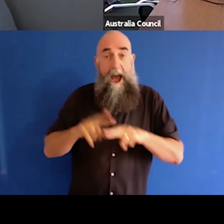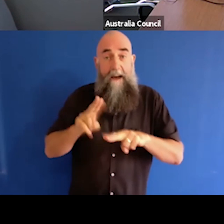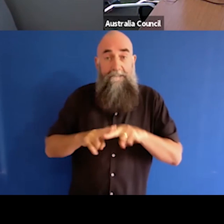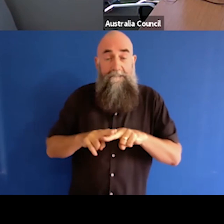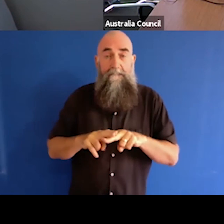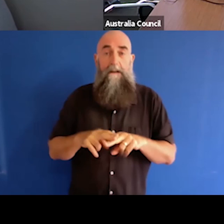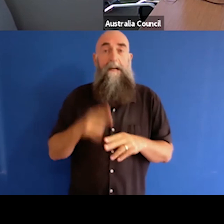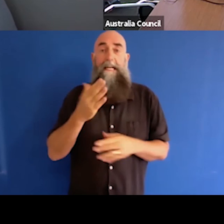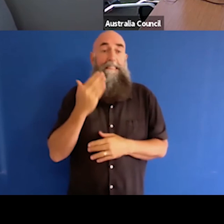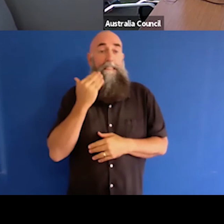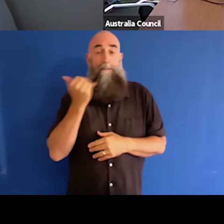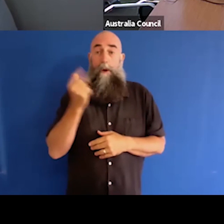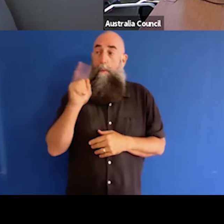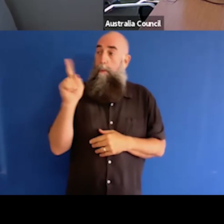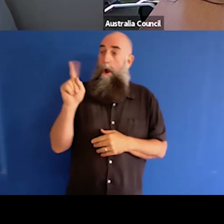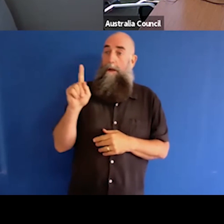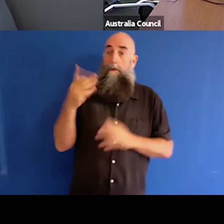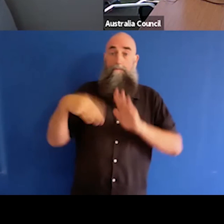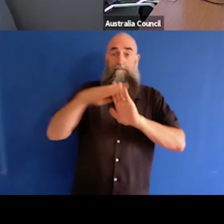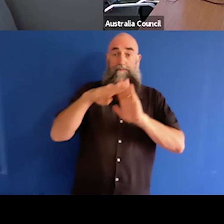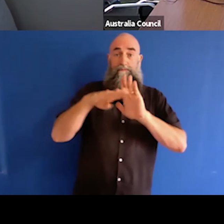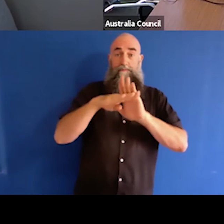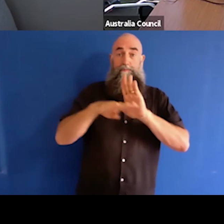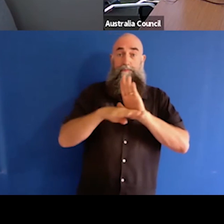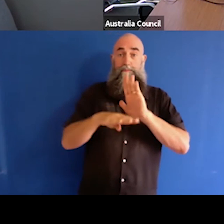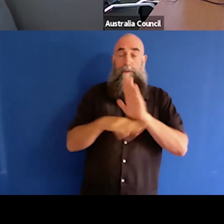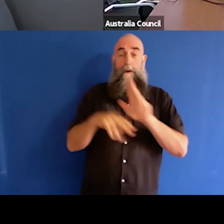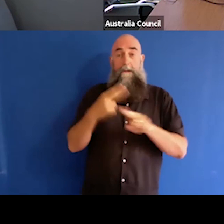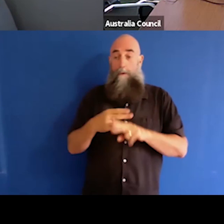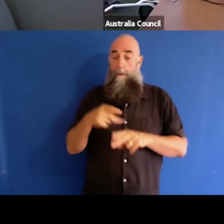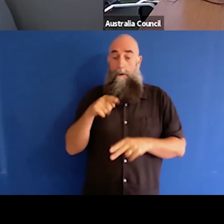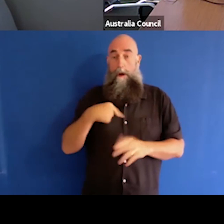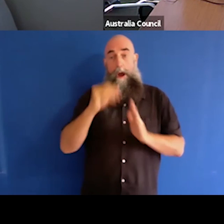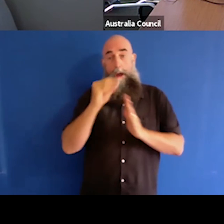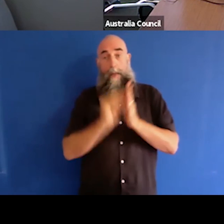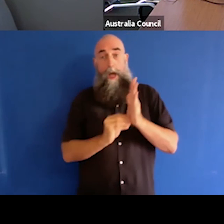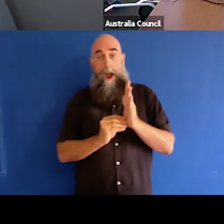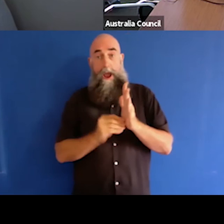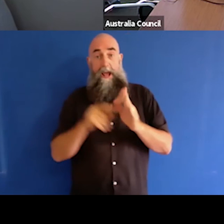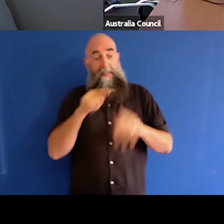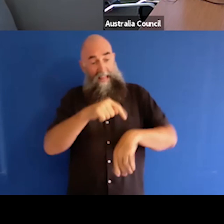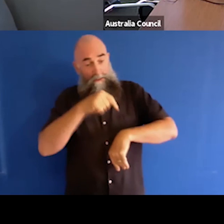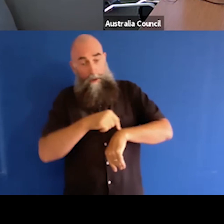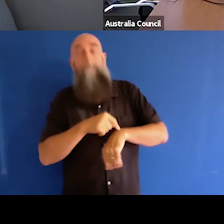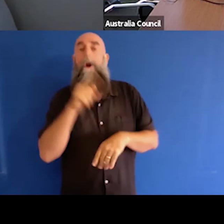restrictions are at the time of you applying, then that's what you would have to adhere to.